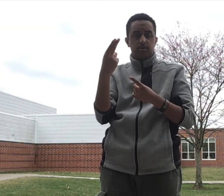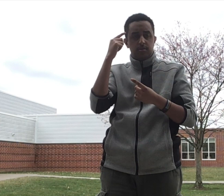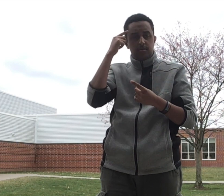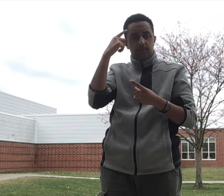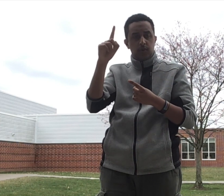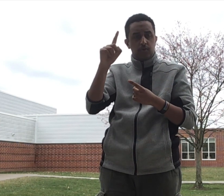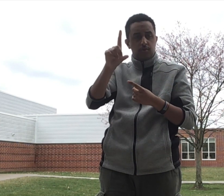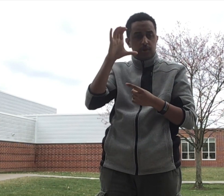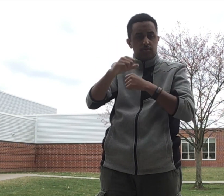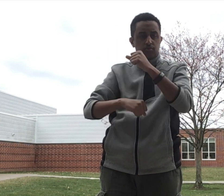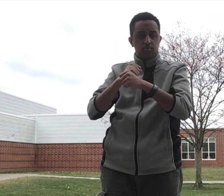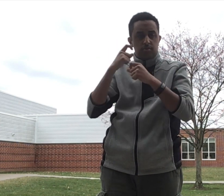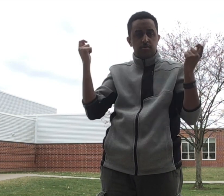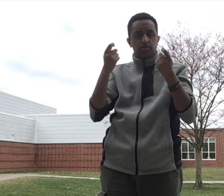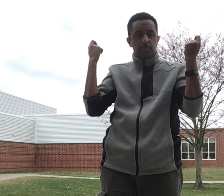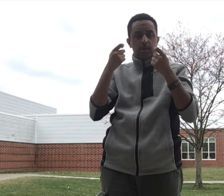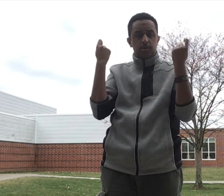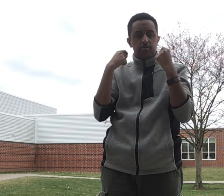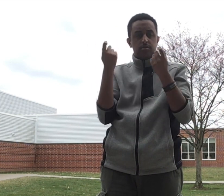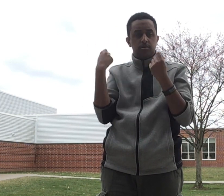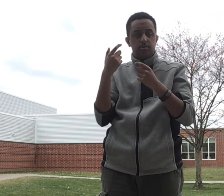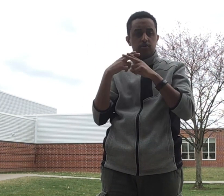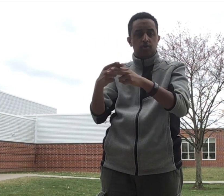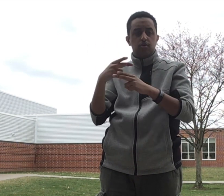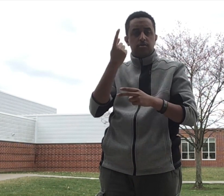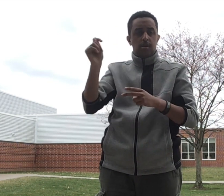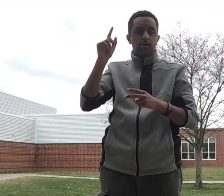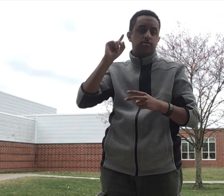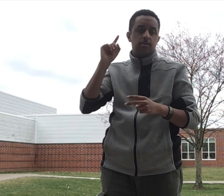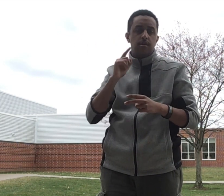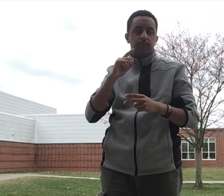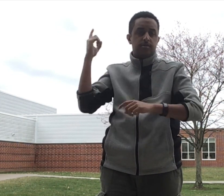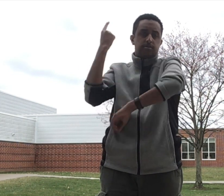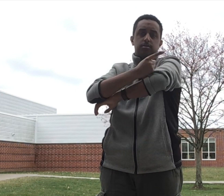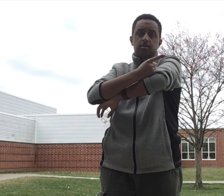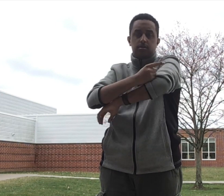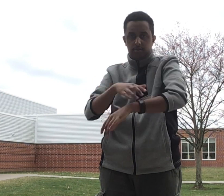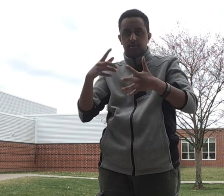and that's why in July, July 14th there's the hundred year celebration of the day of the deaf.